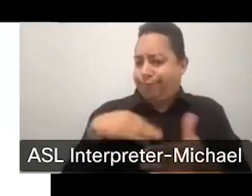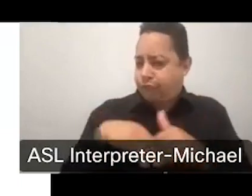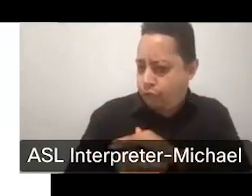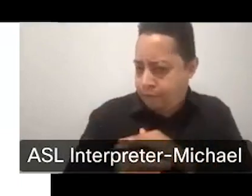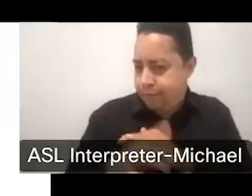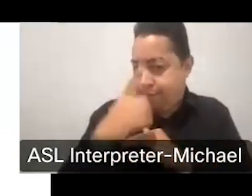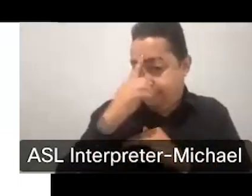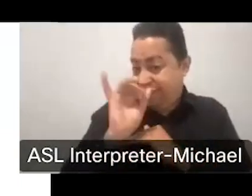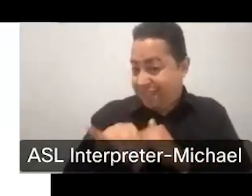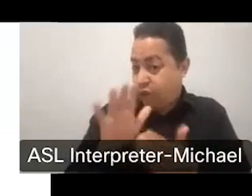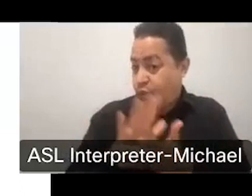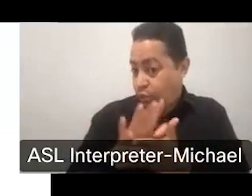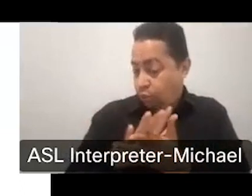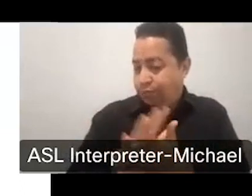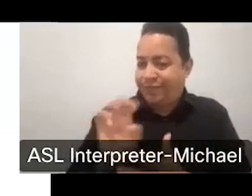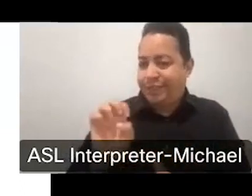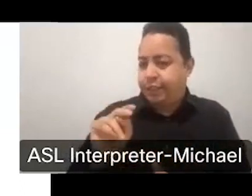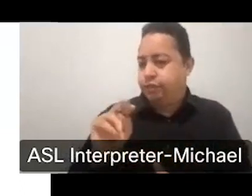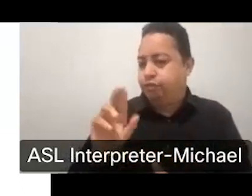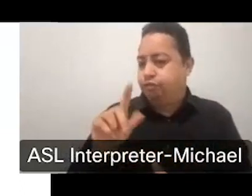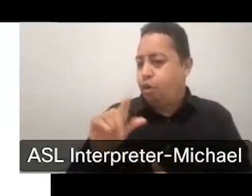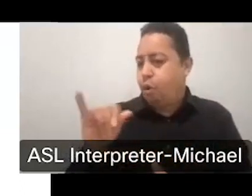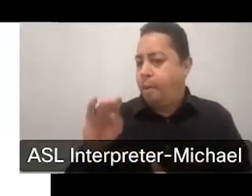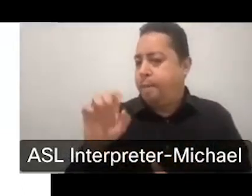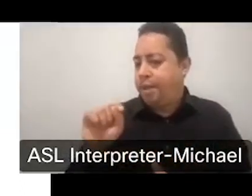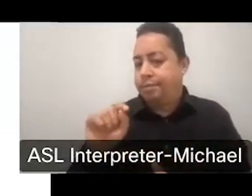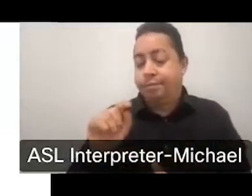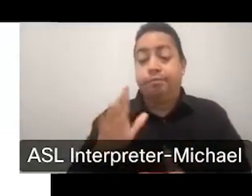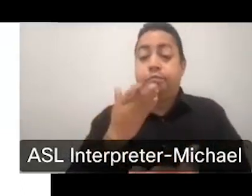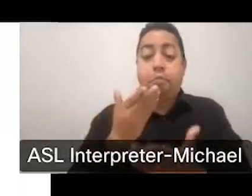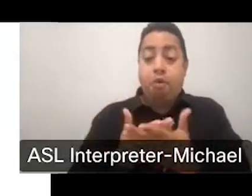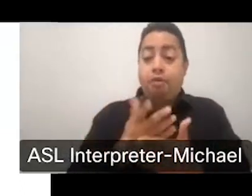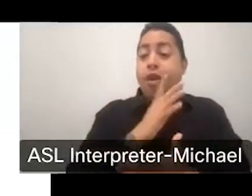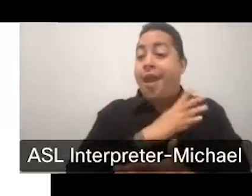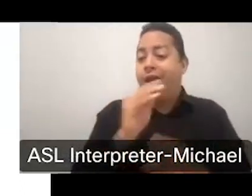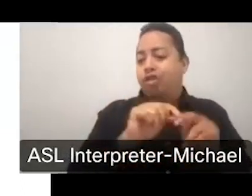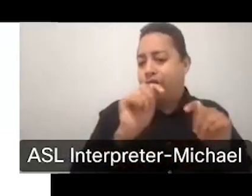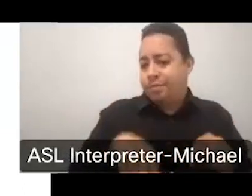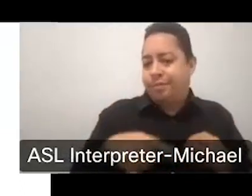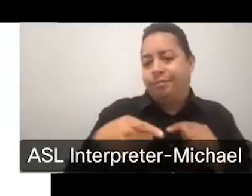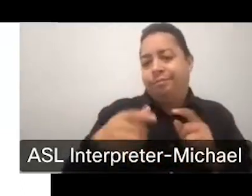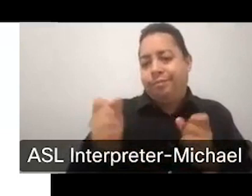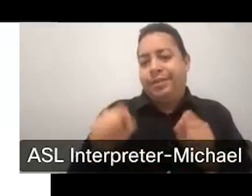You can get proof of enrollment or a transcript from the registrar’s office.